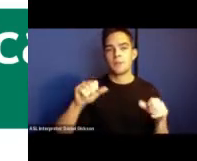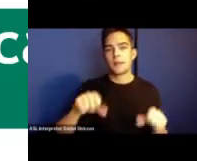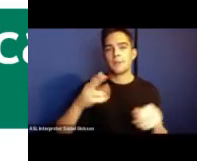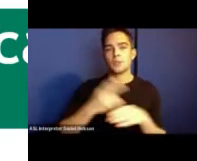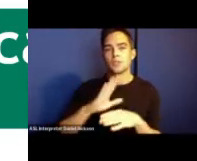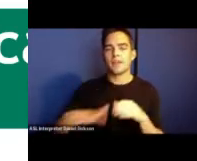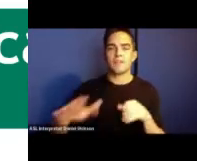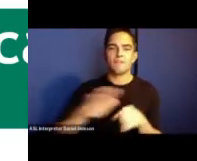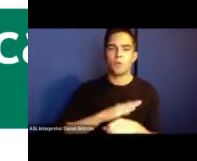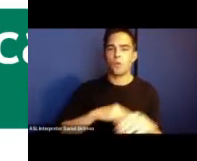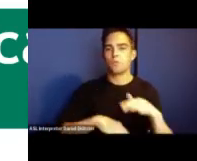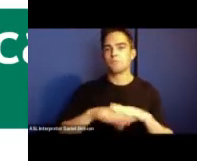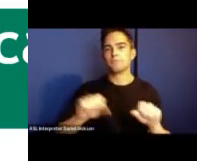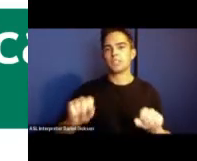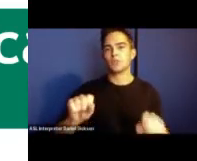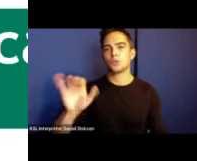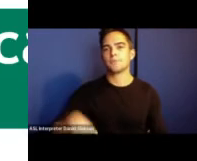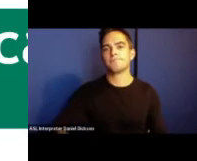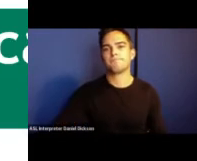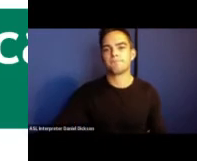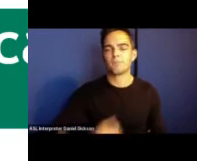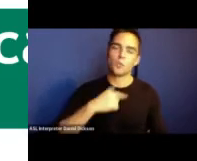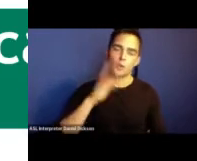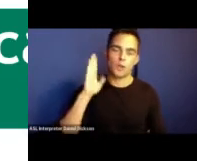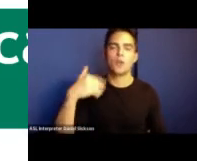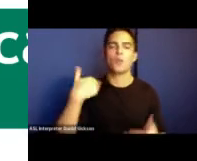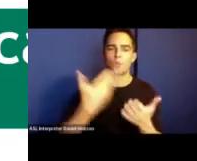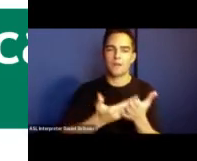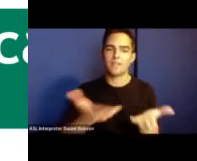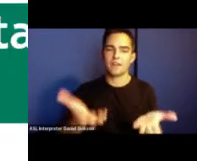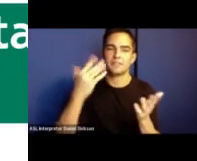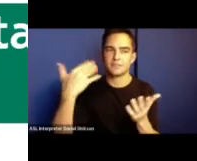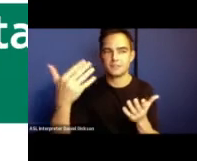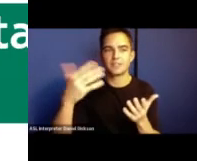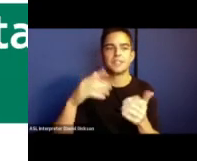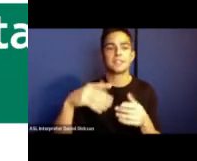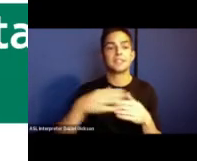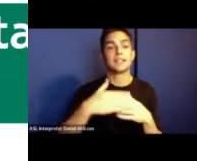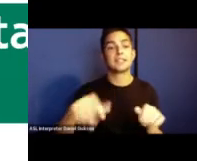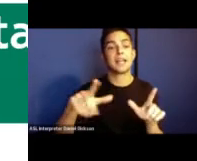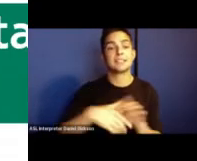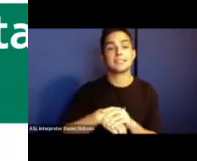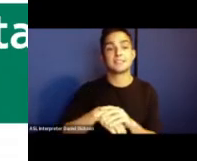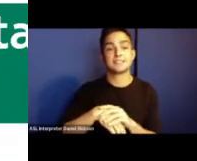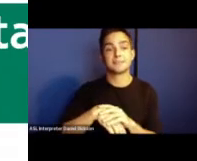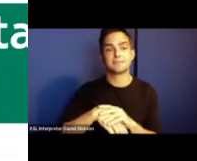capacity. So we'll get there. Next slide. So to date, as of